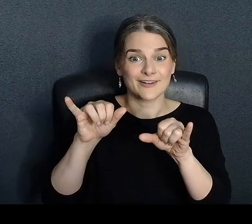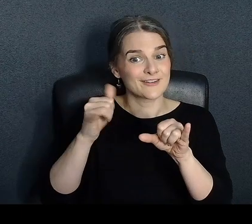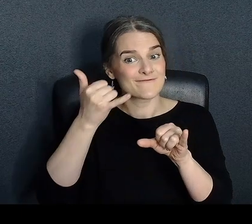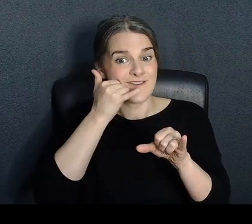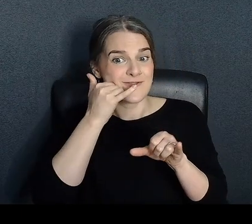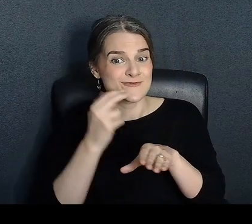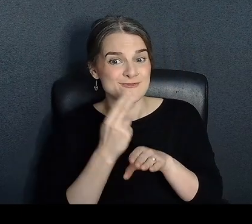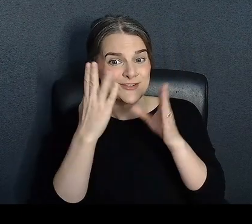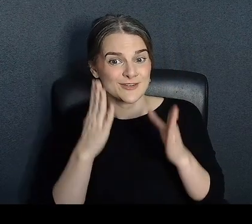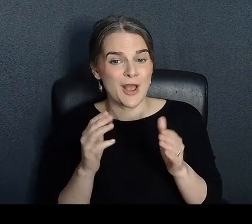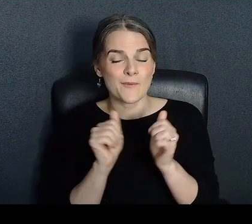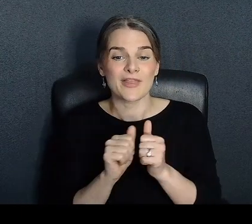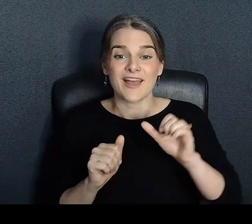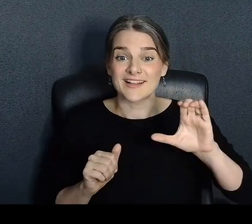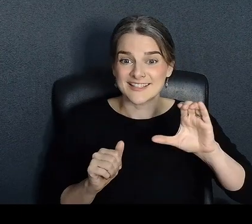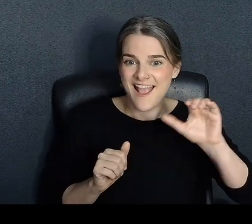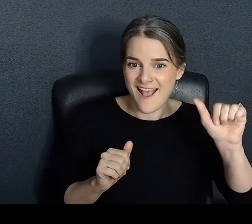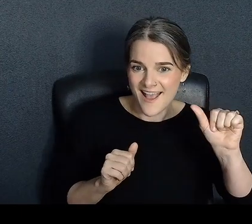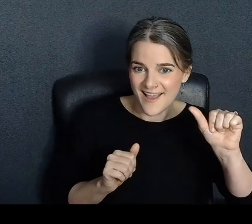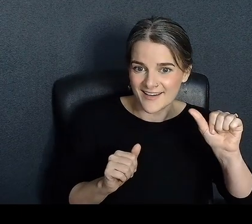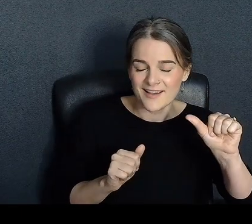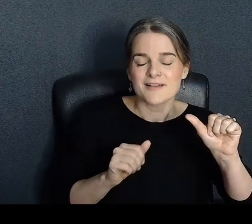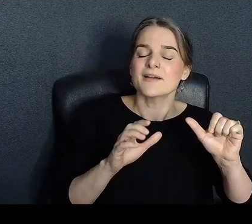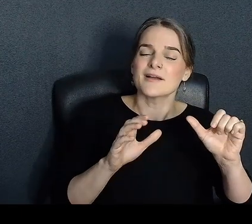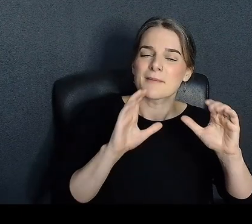assistant or artificial intelligence.